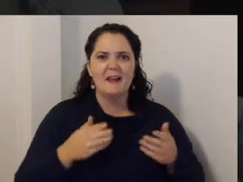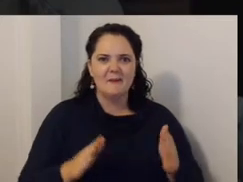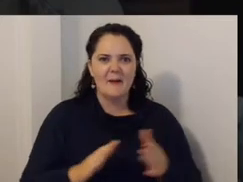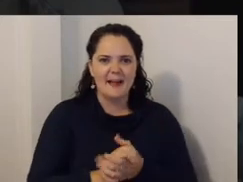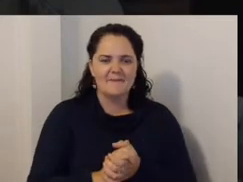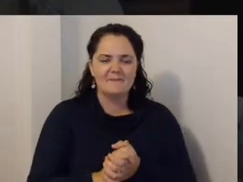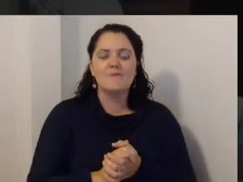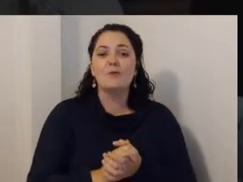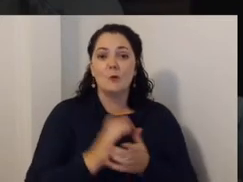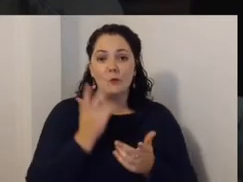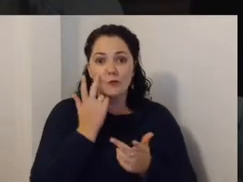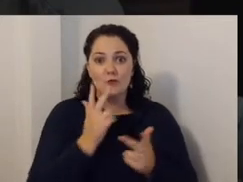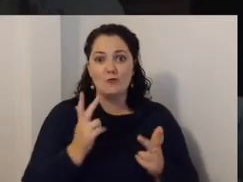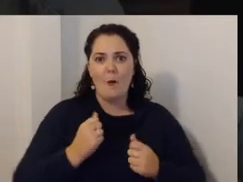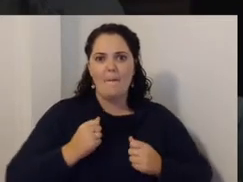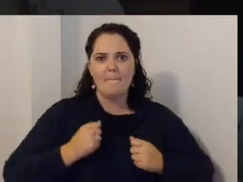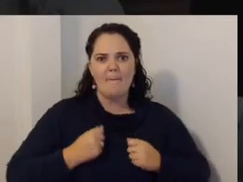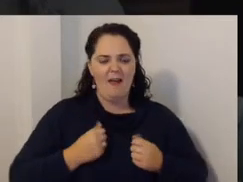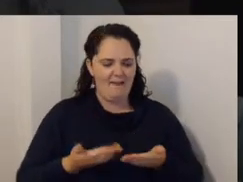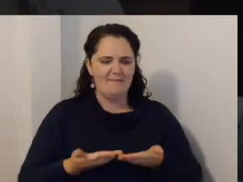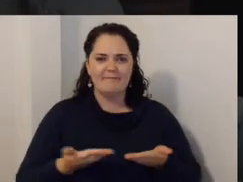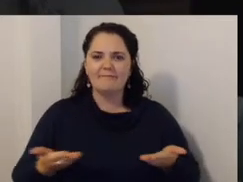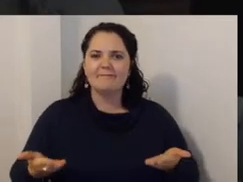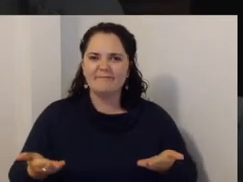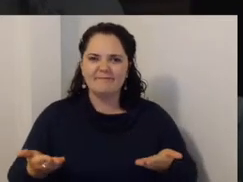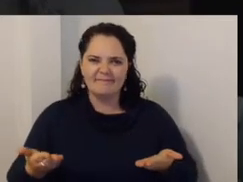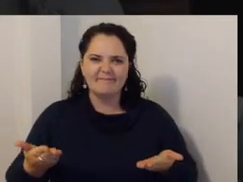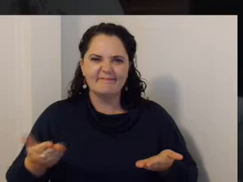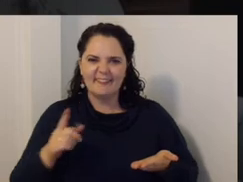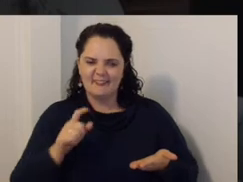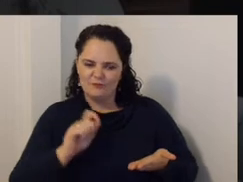area in just a minute which we have all veiled so it doesn't spill too much light into the rest of